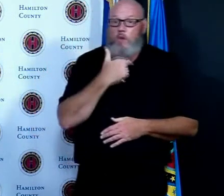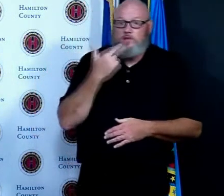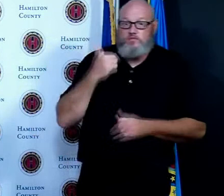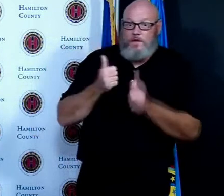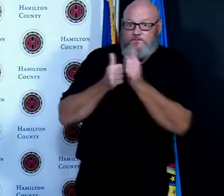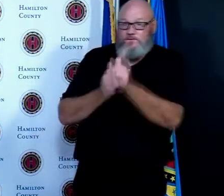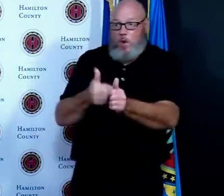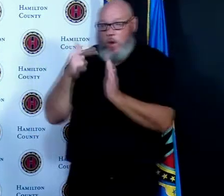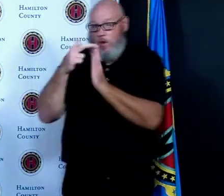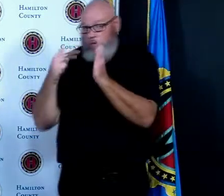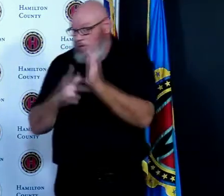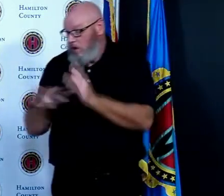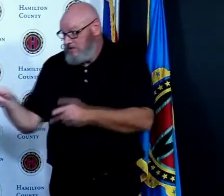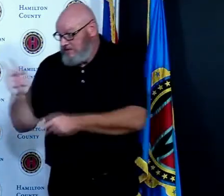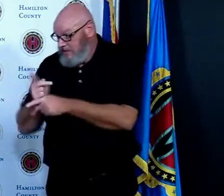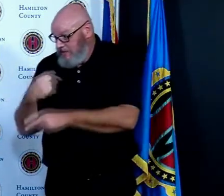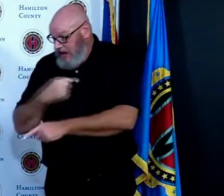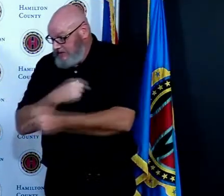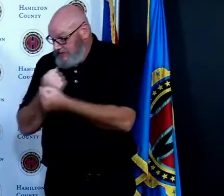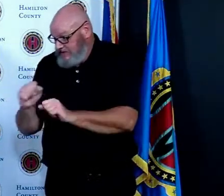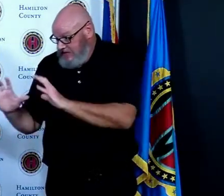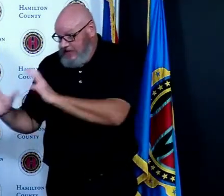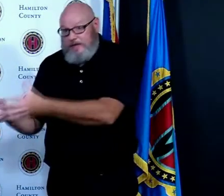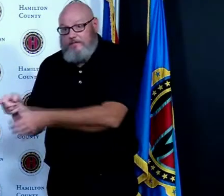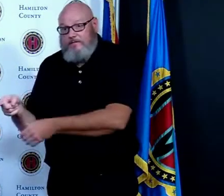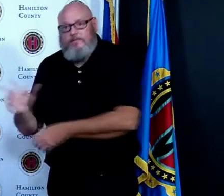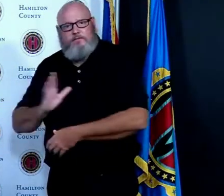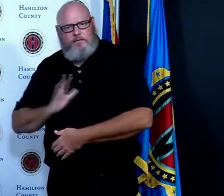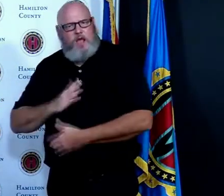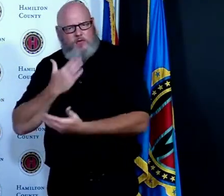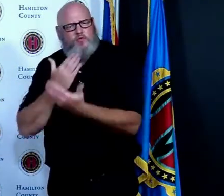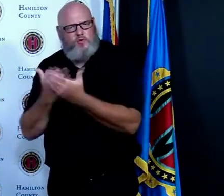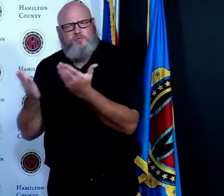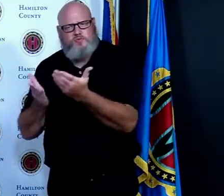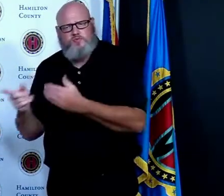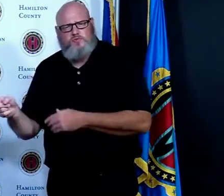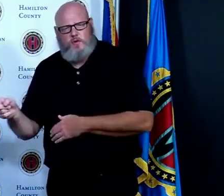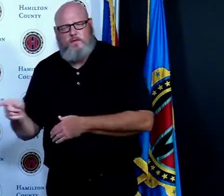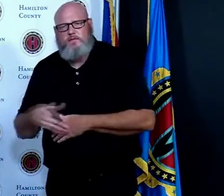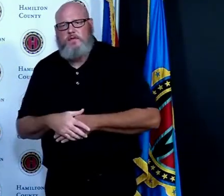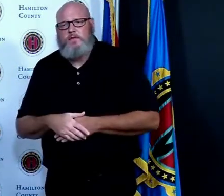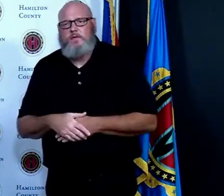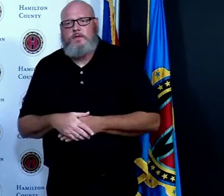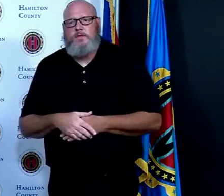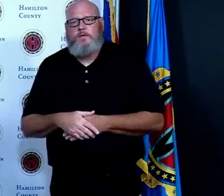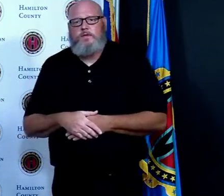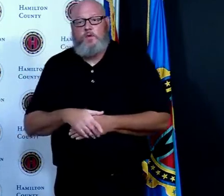can do so safely but we as individuals also have to take on some of that responsibility and I would